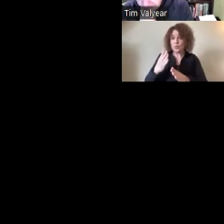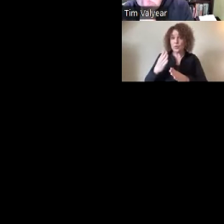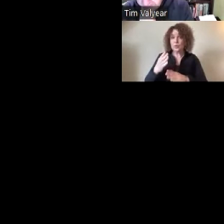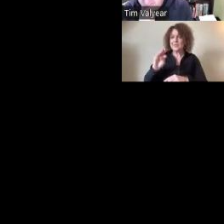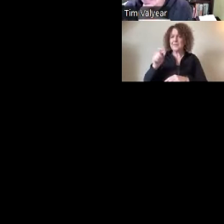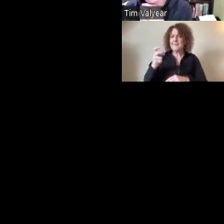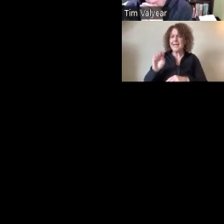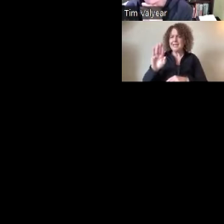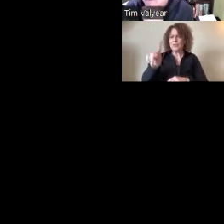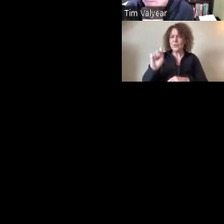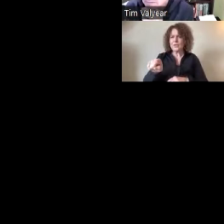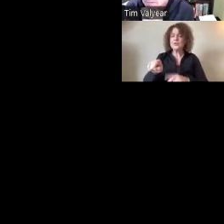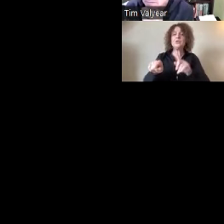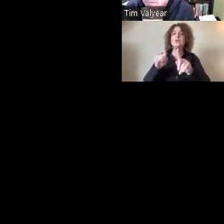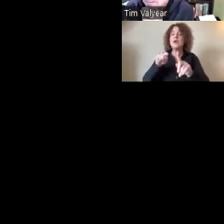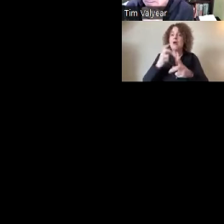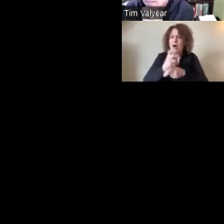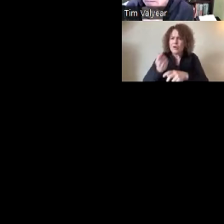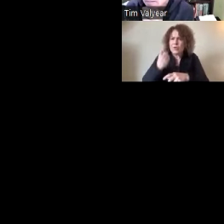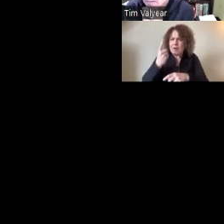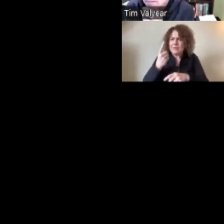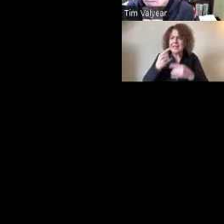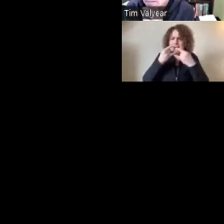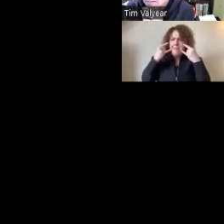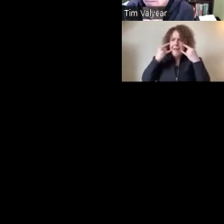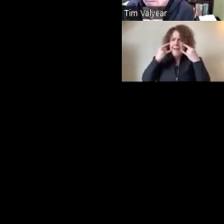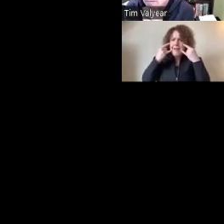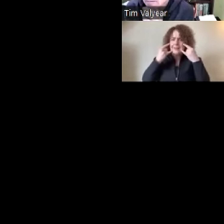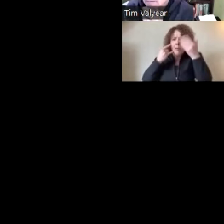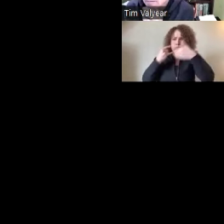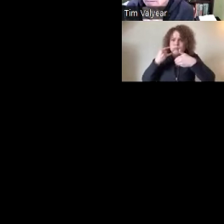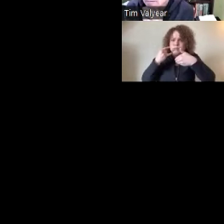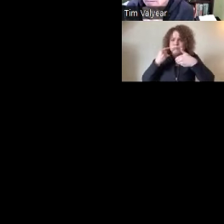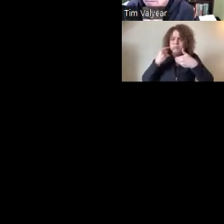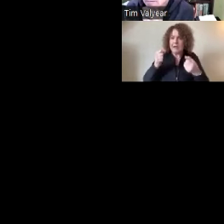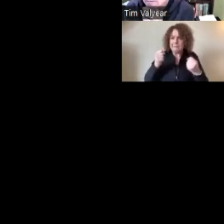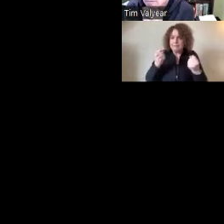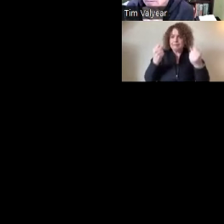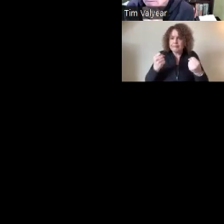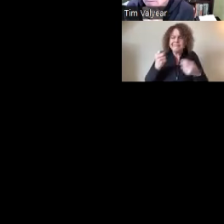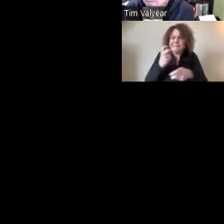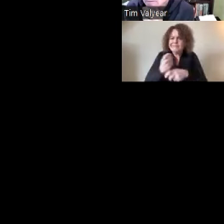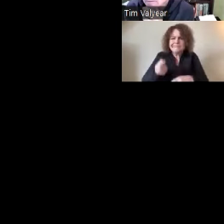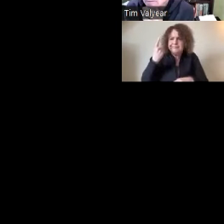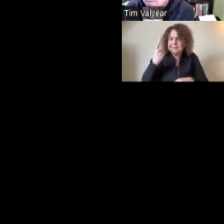question, Tim, about face shields. And with a notice that for ASL users, it's difficult to understand people